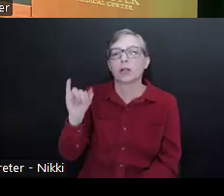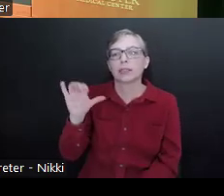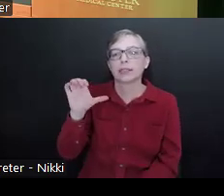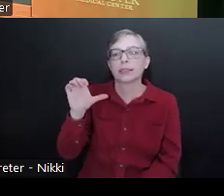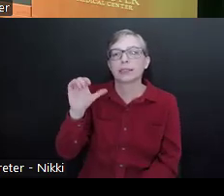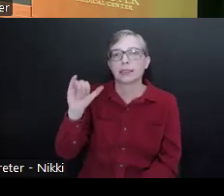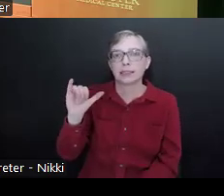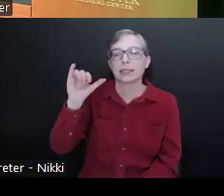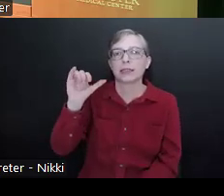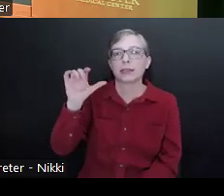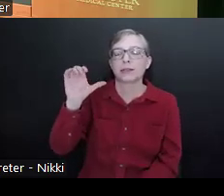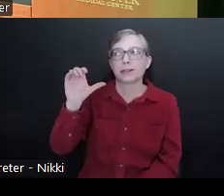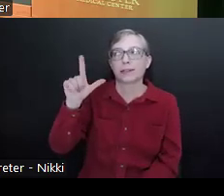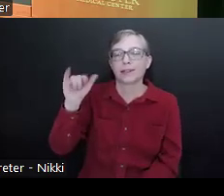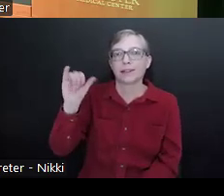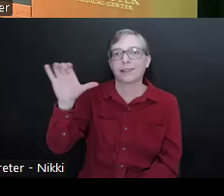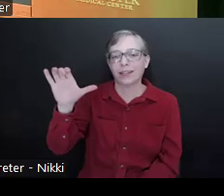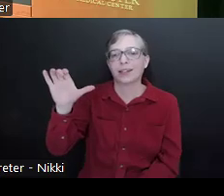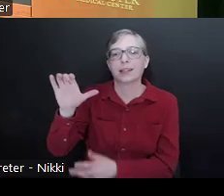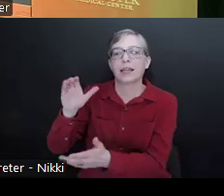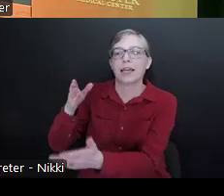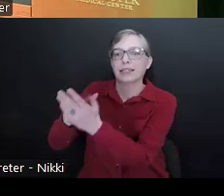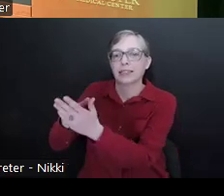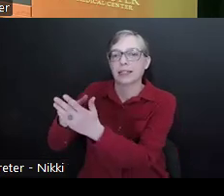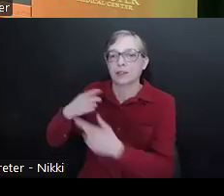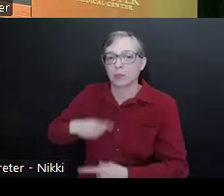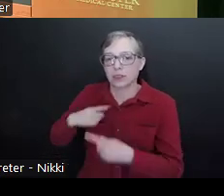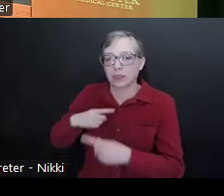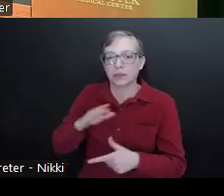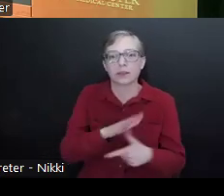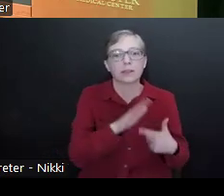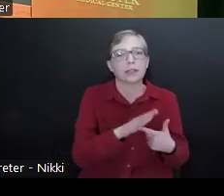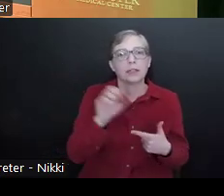um esatalopramg and satalopramgram those are probably the three uh kinds of medications